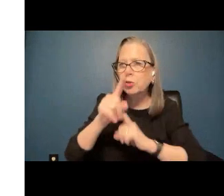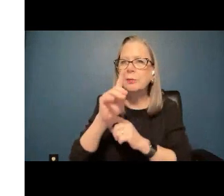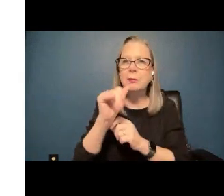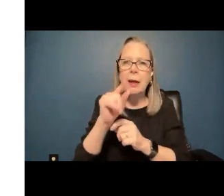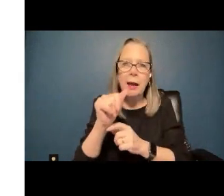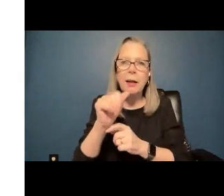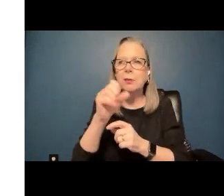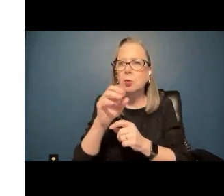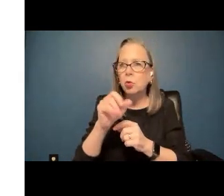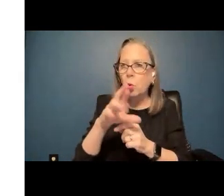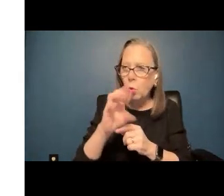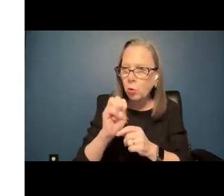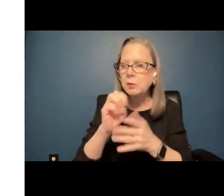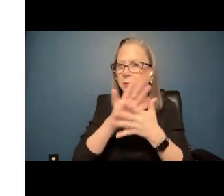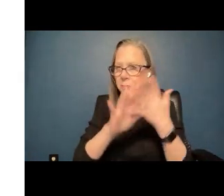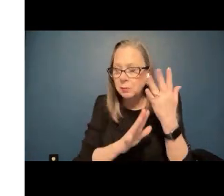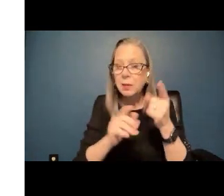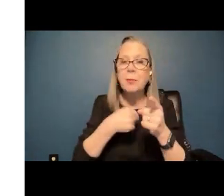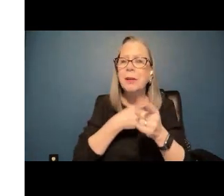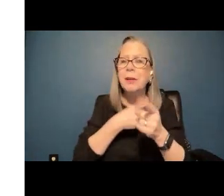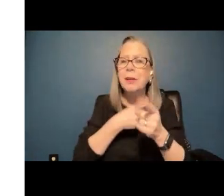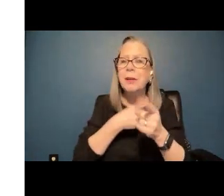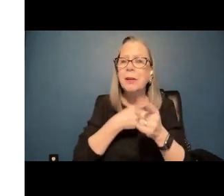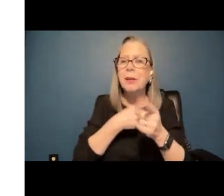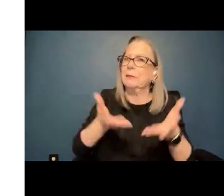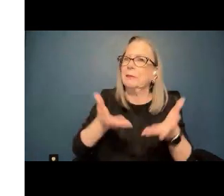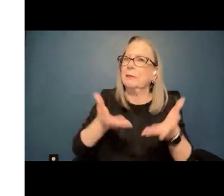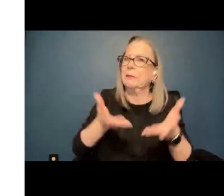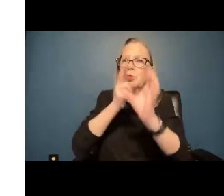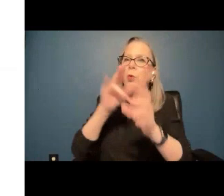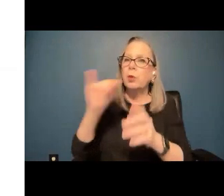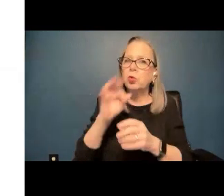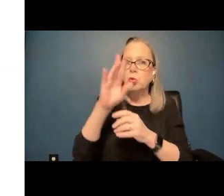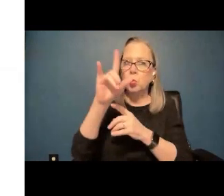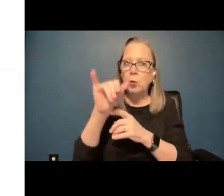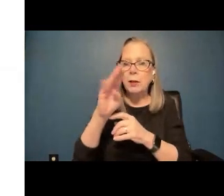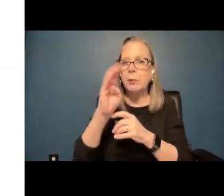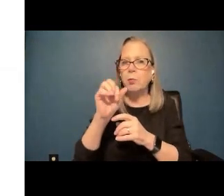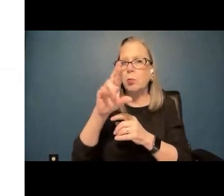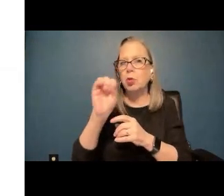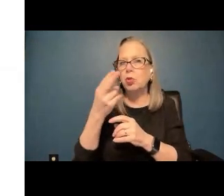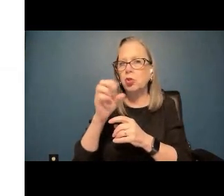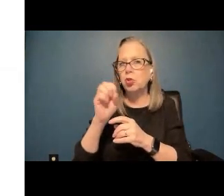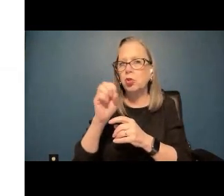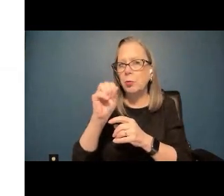But I really encourage you to join Julie Borchowski from UMNICI in February where